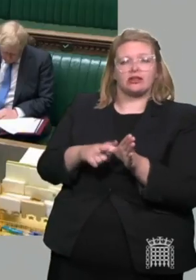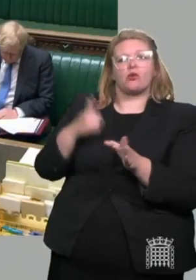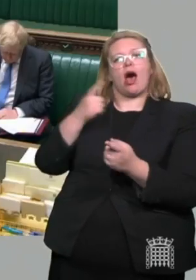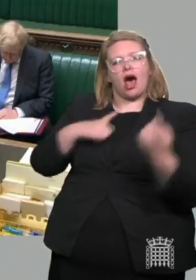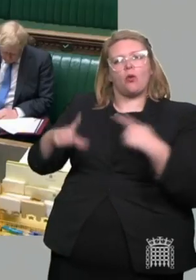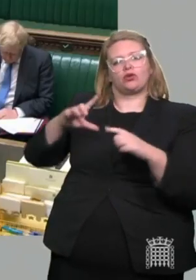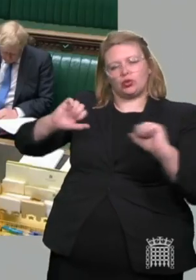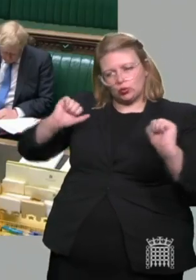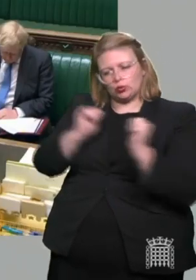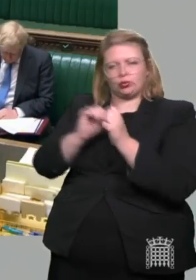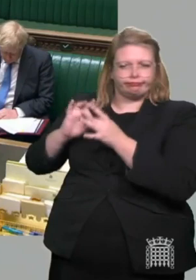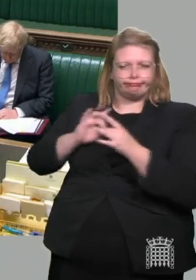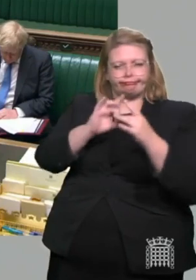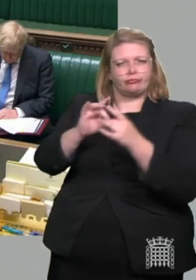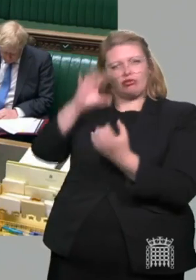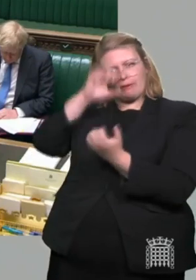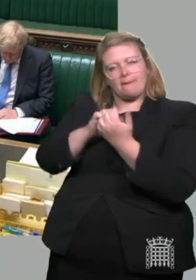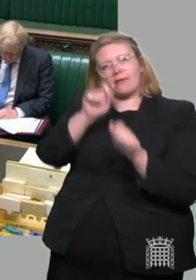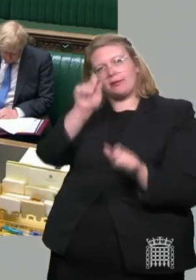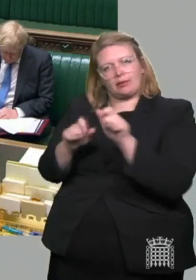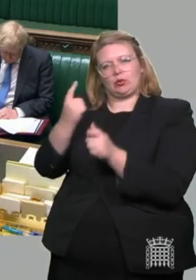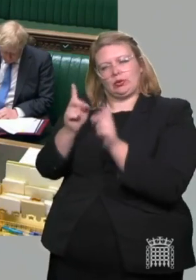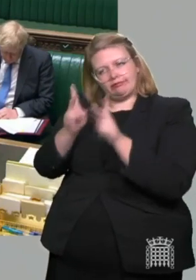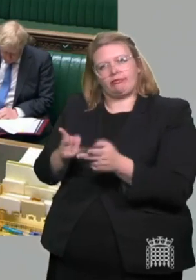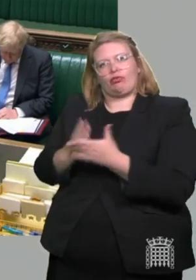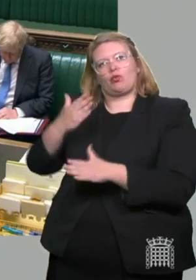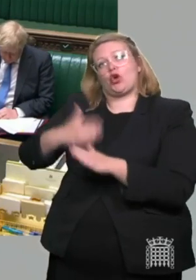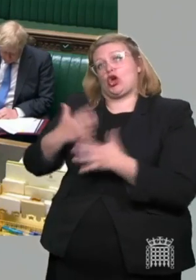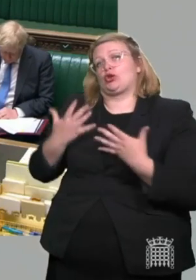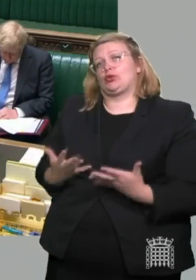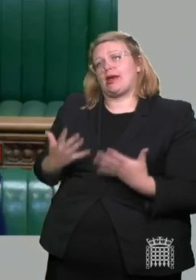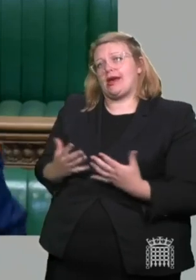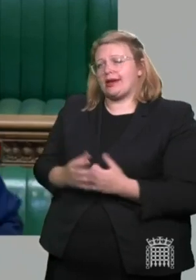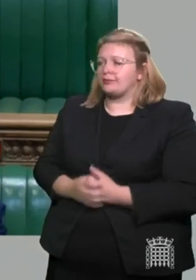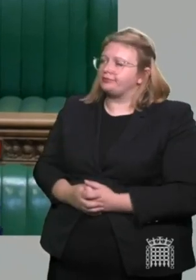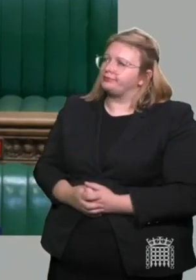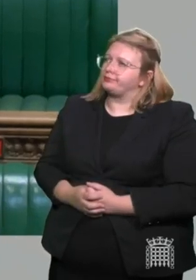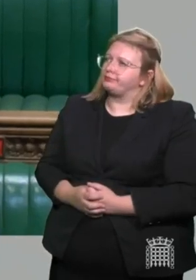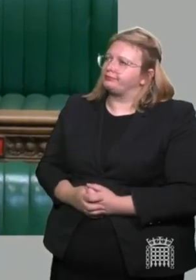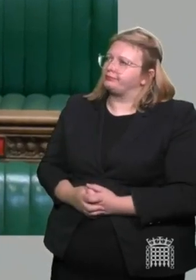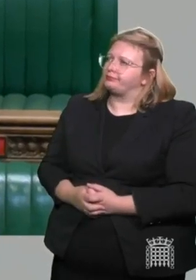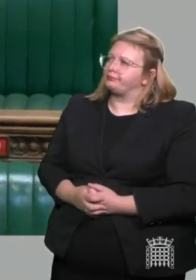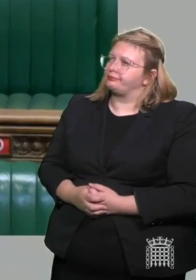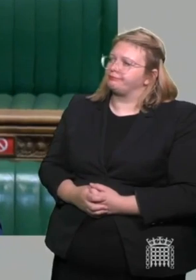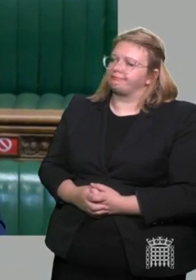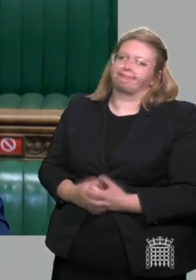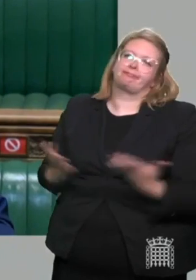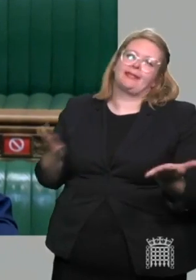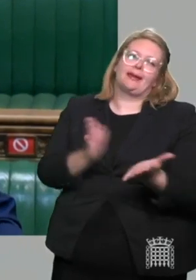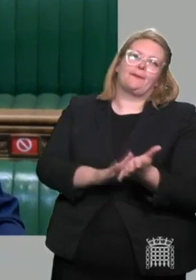with all those mourning loved ones today. It was reported this week, including in the